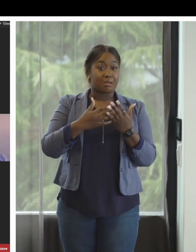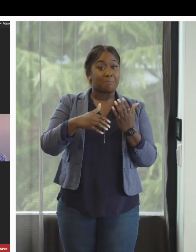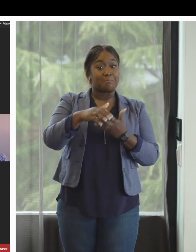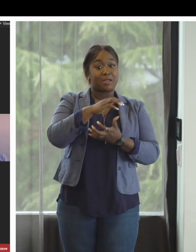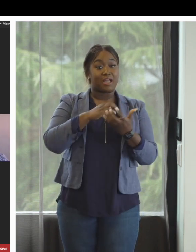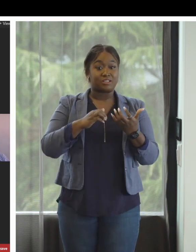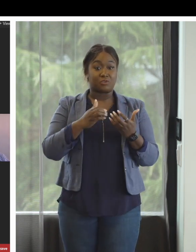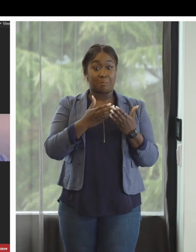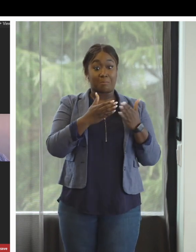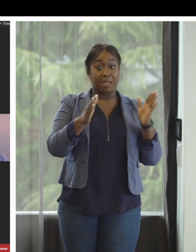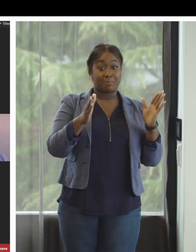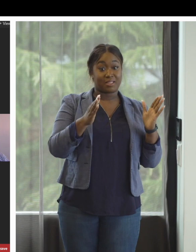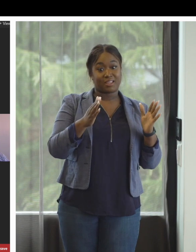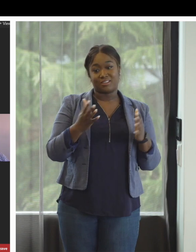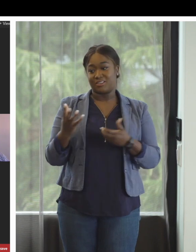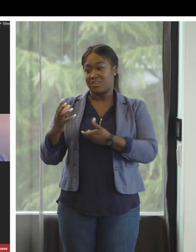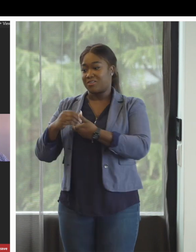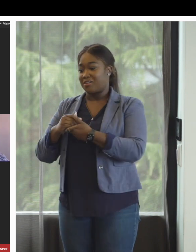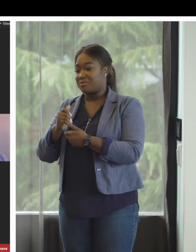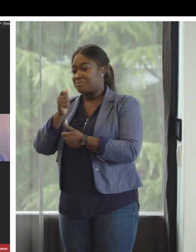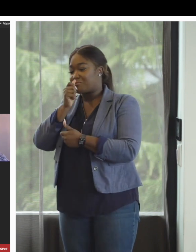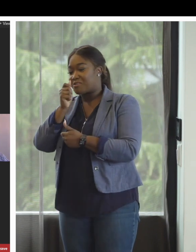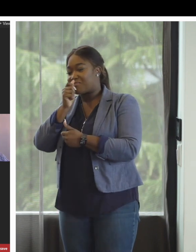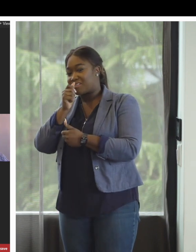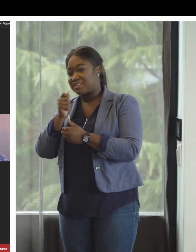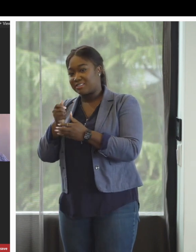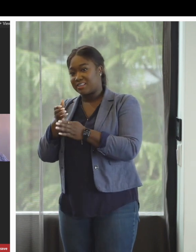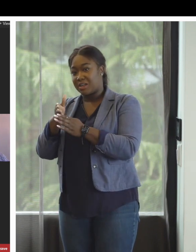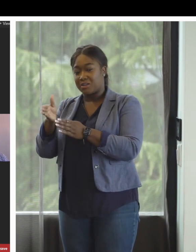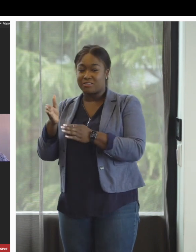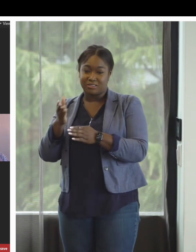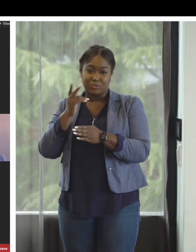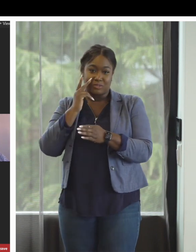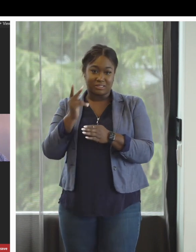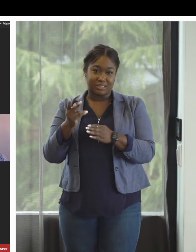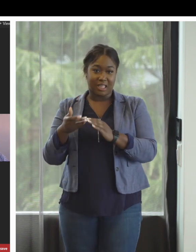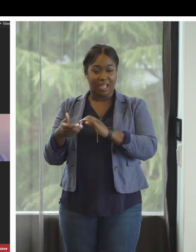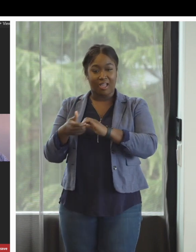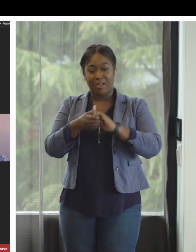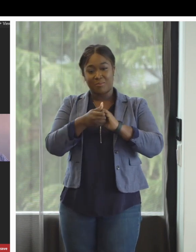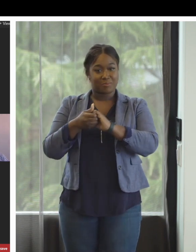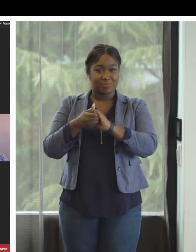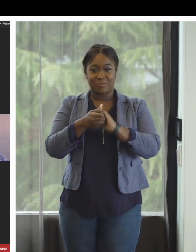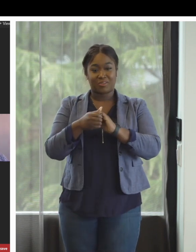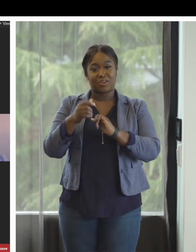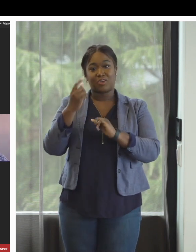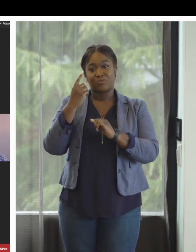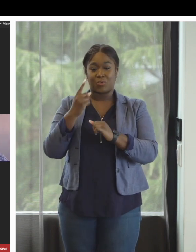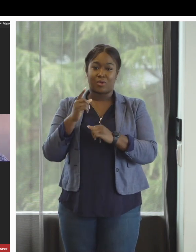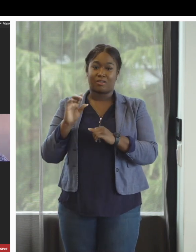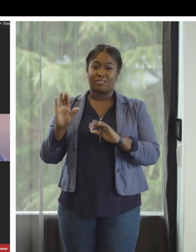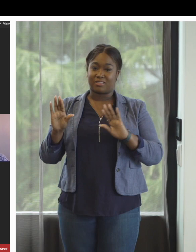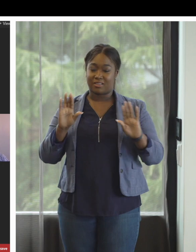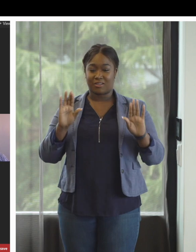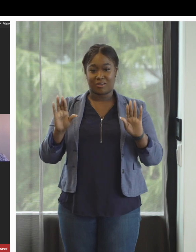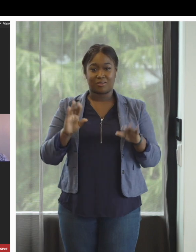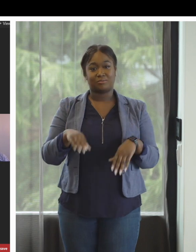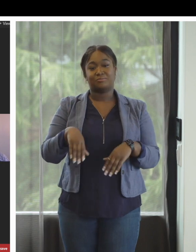public to private, both mobility operators and tech developers --